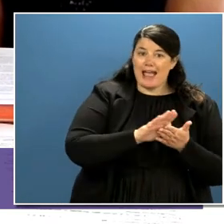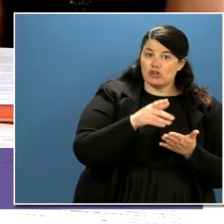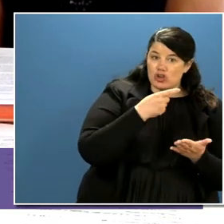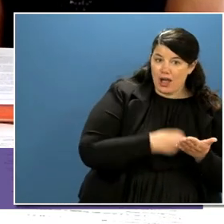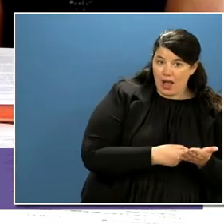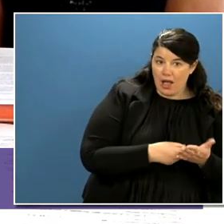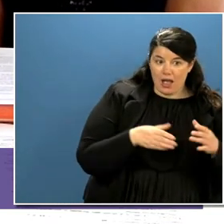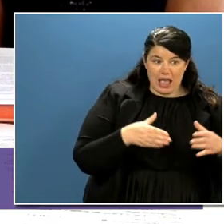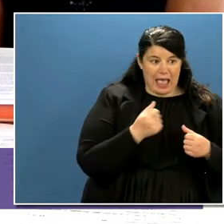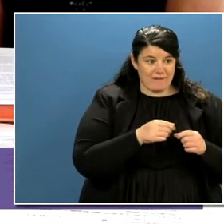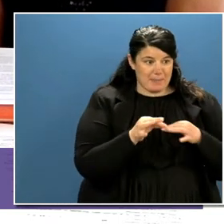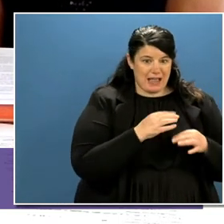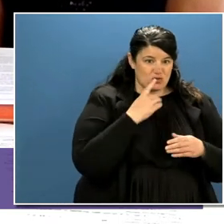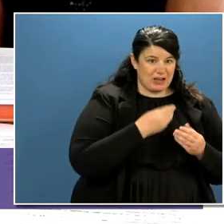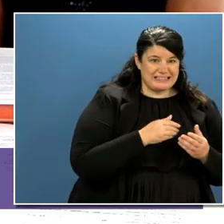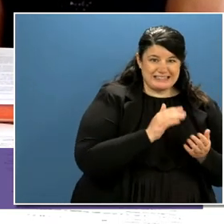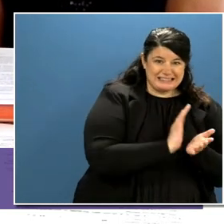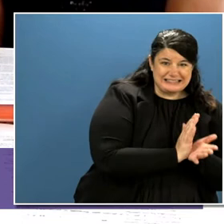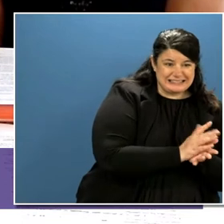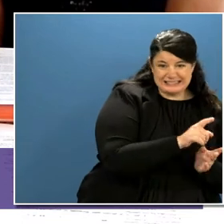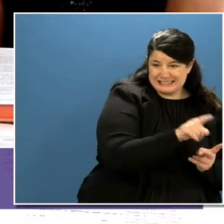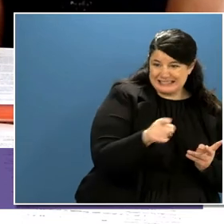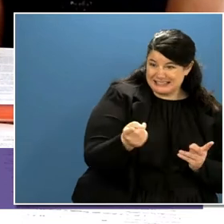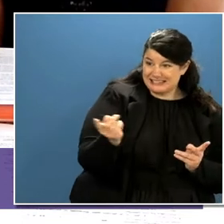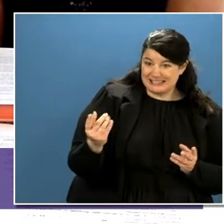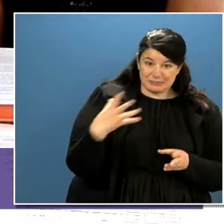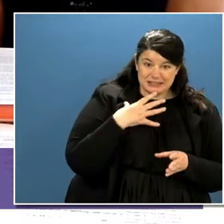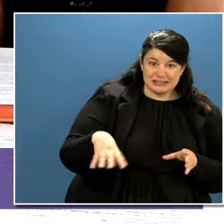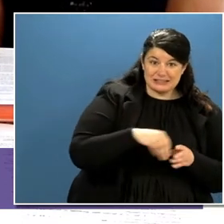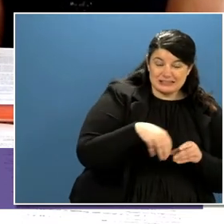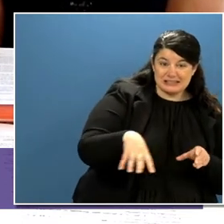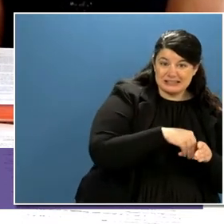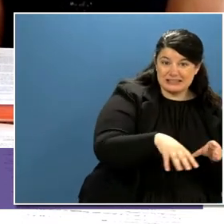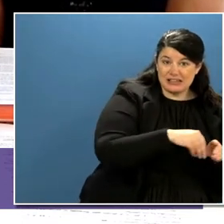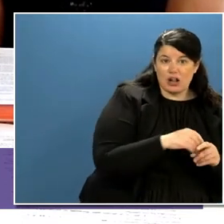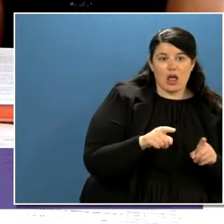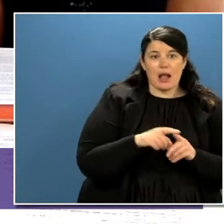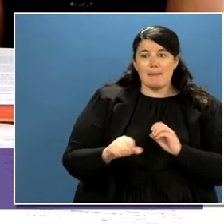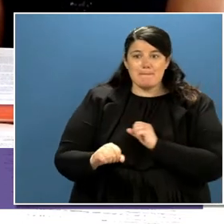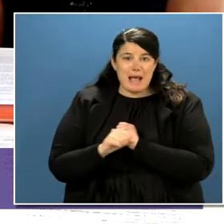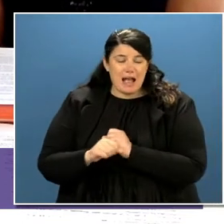plan trying to engage marketing, trying to engage sales, trying to engage all